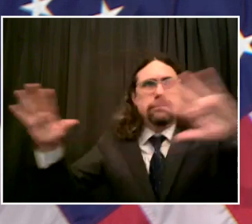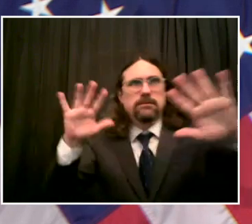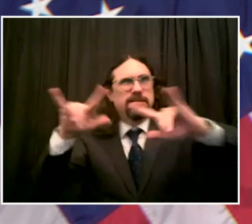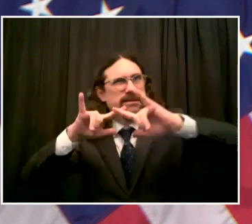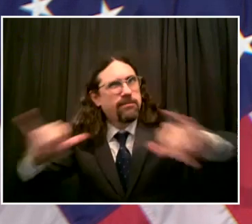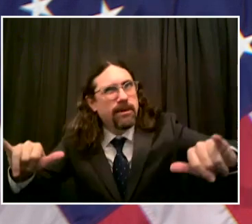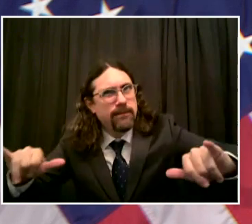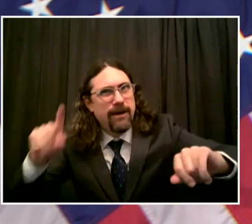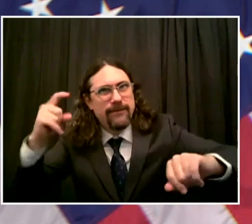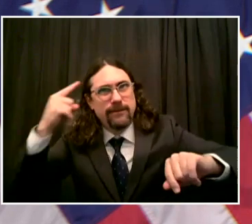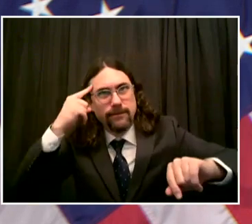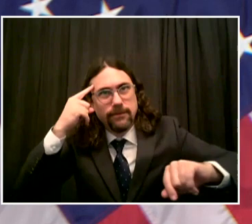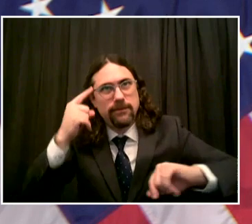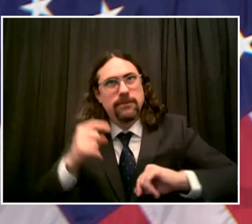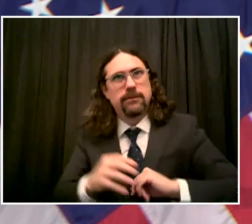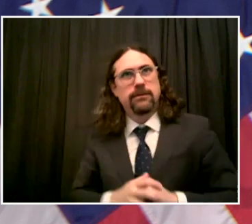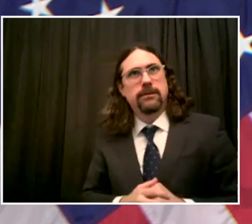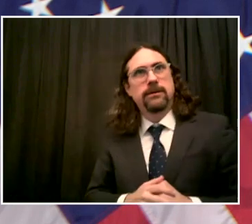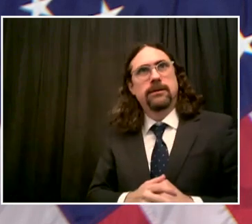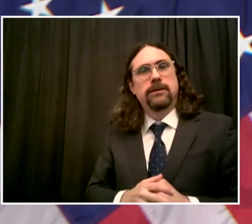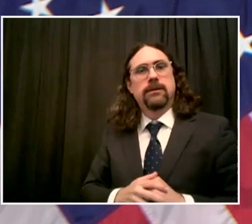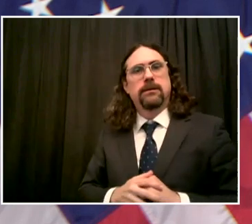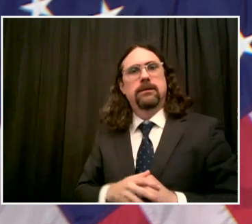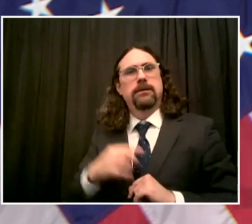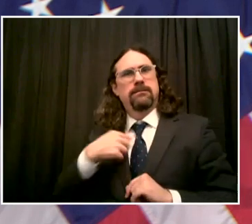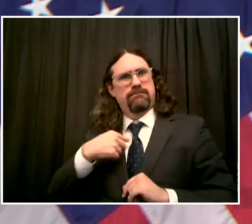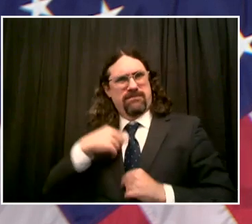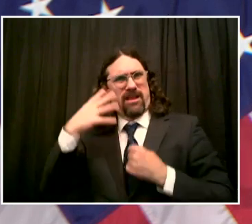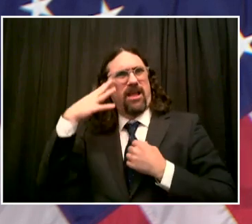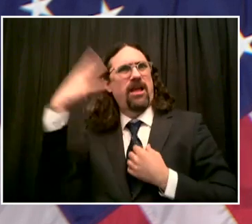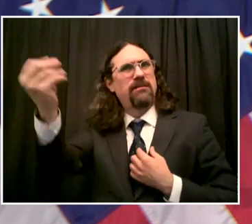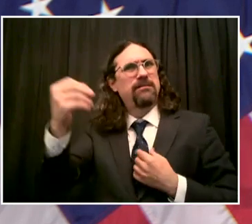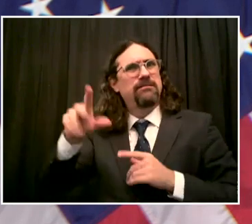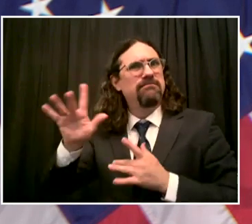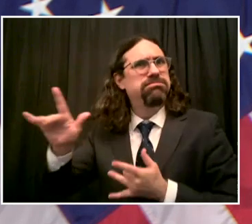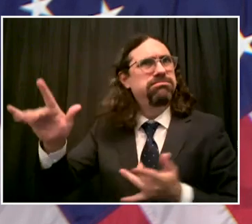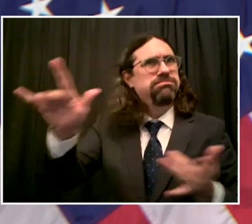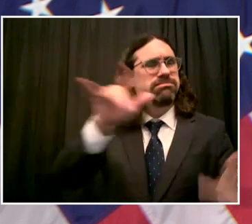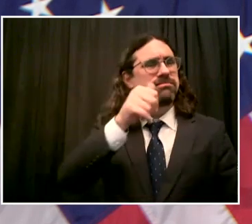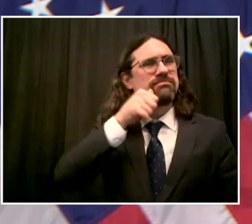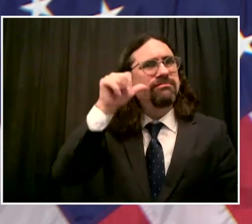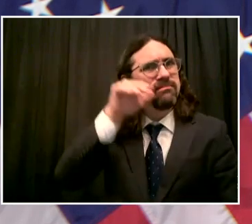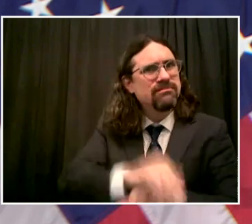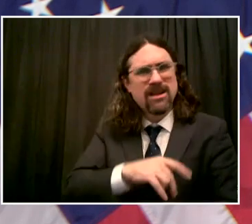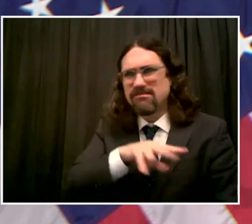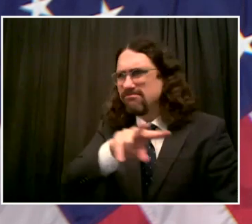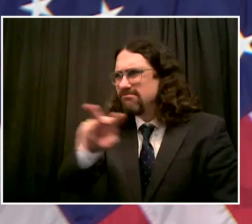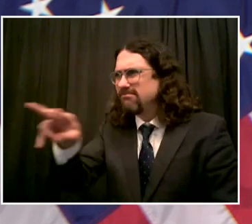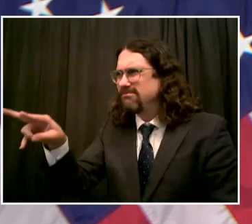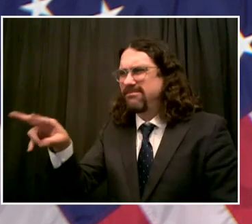SOME OF WHICH HAVEN'T BEEN PROCESSED YET. ETHRWE ERPE ERDSIO OF TIME LAST